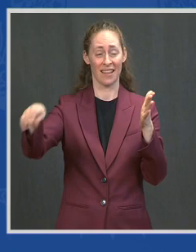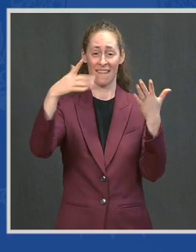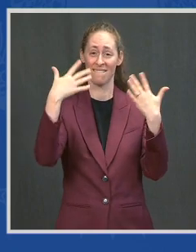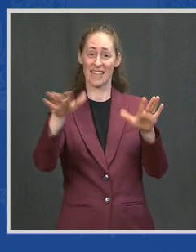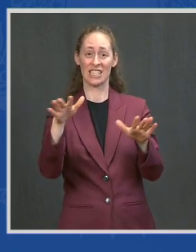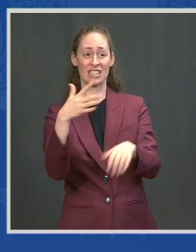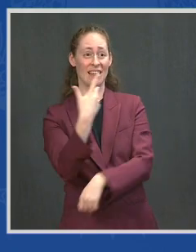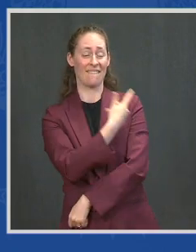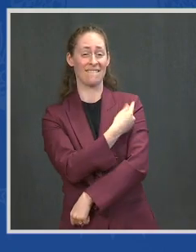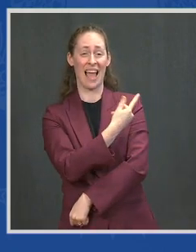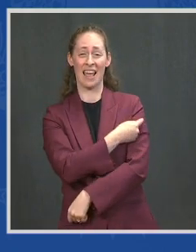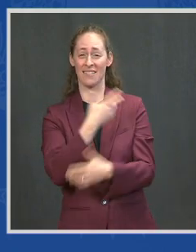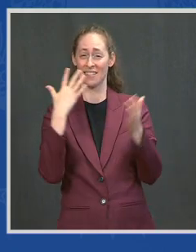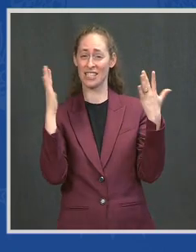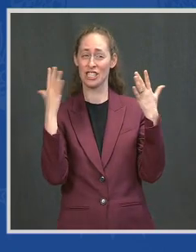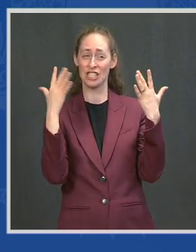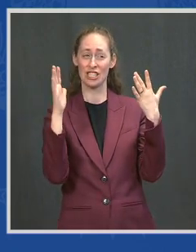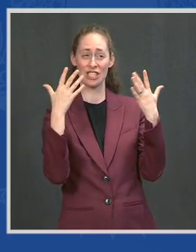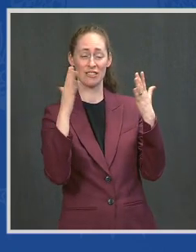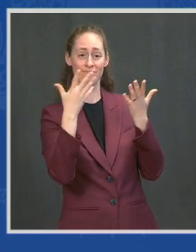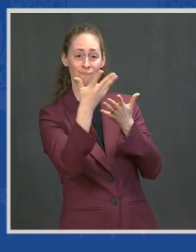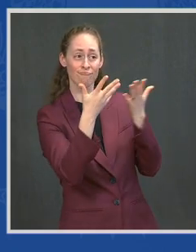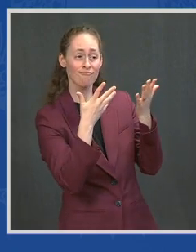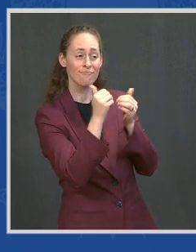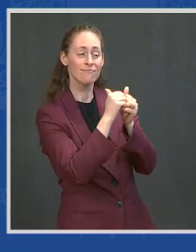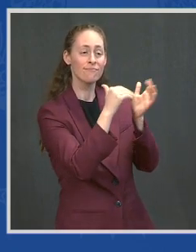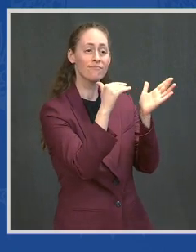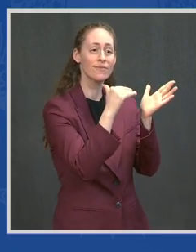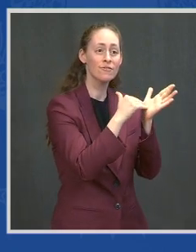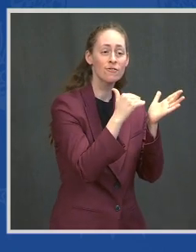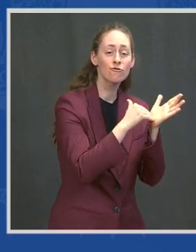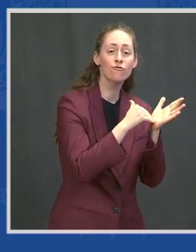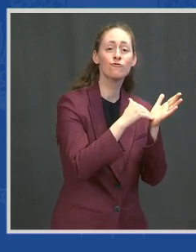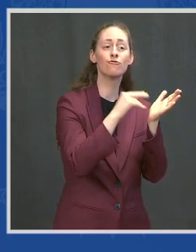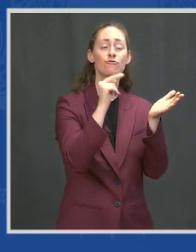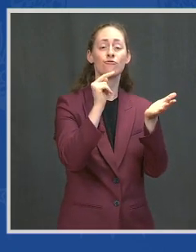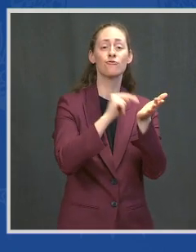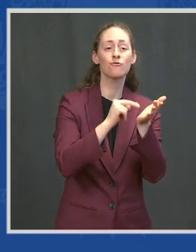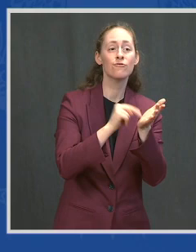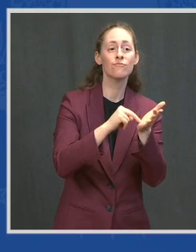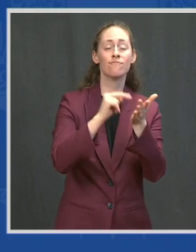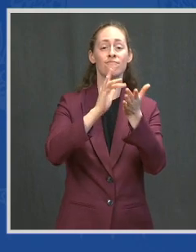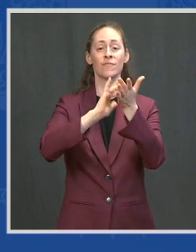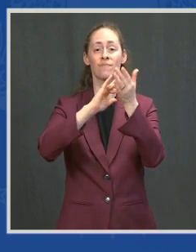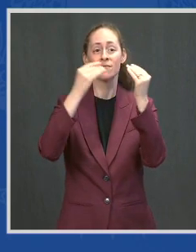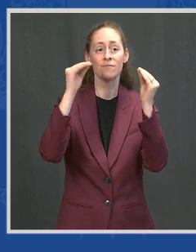or people who have already been vaccinated. Talk to your faith leaders or others in your community that you trust.